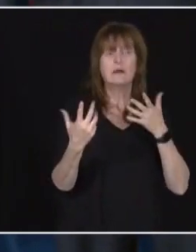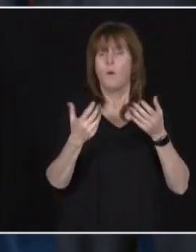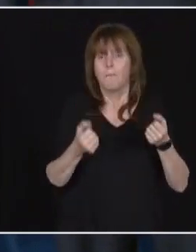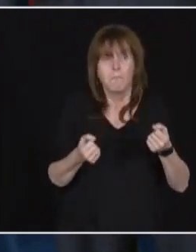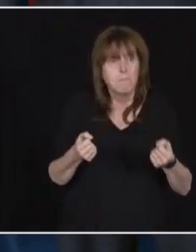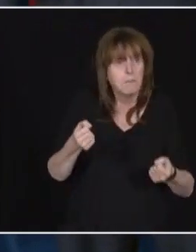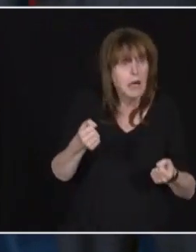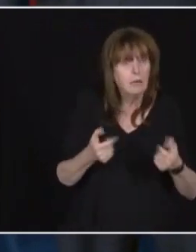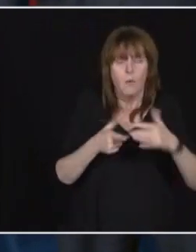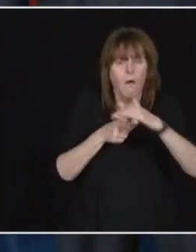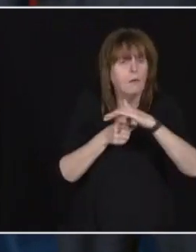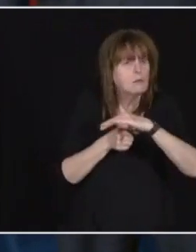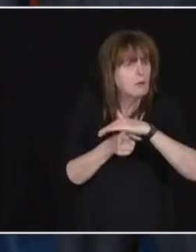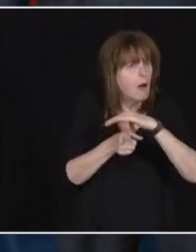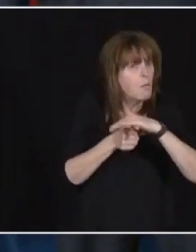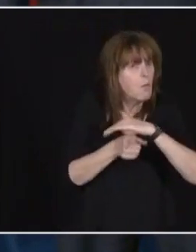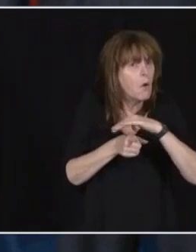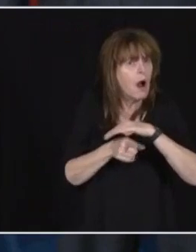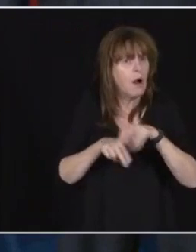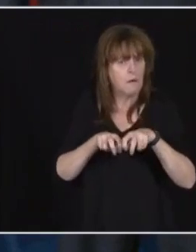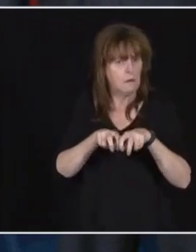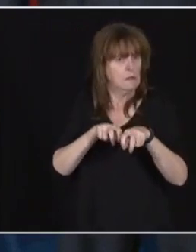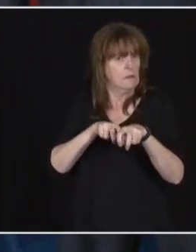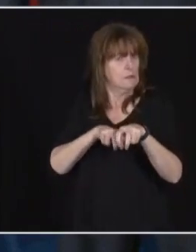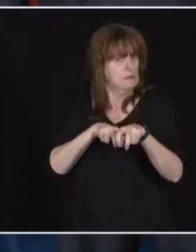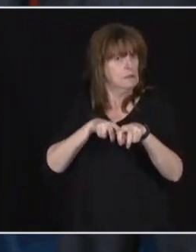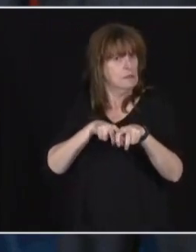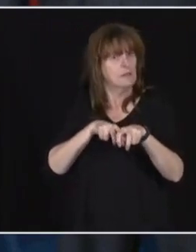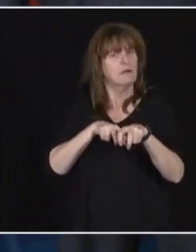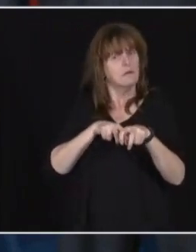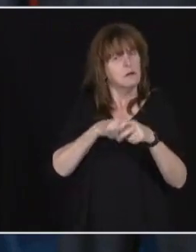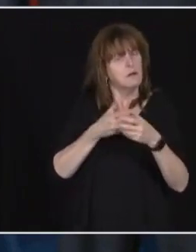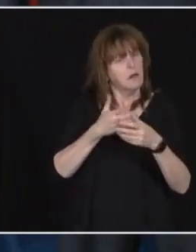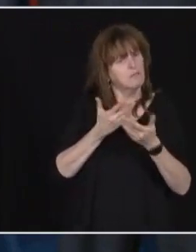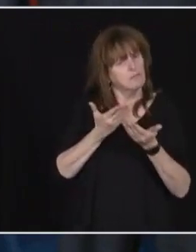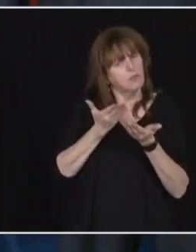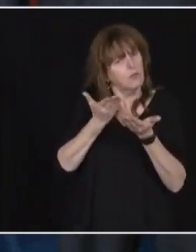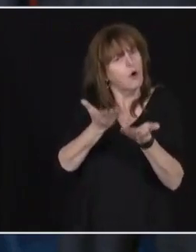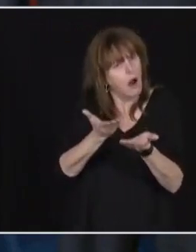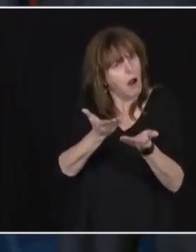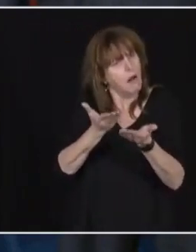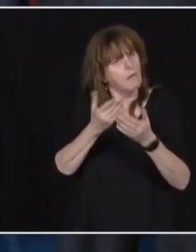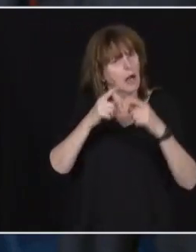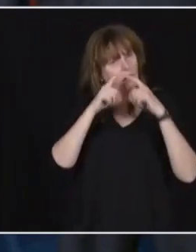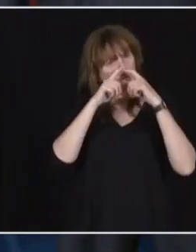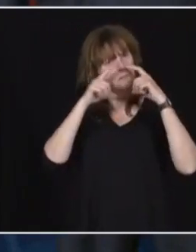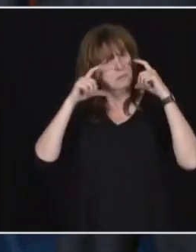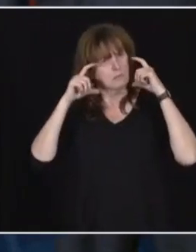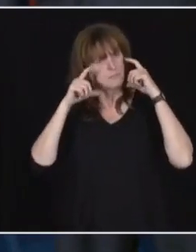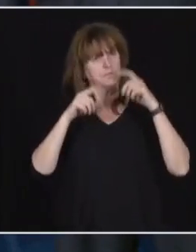is not going to be possible and that might be an public transit or other circumstances, he would recommend that you wear a